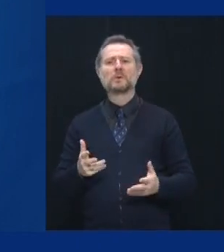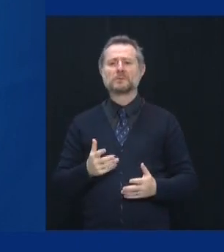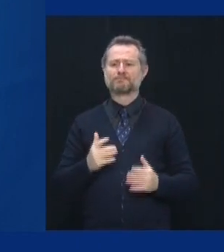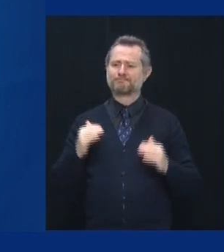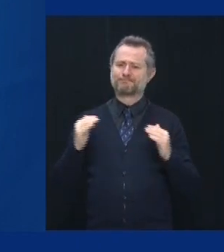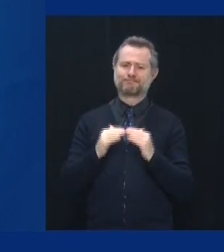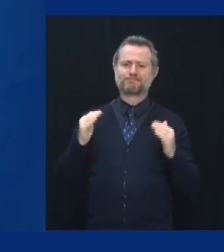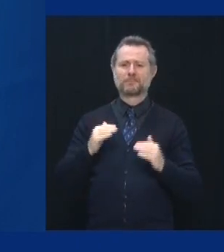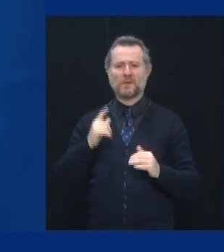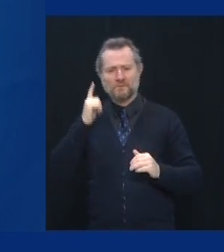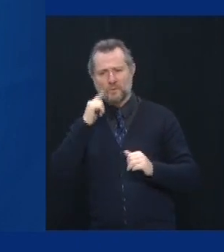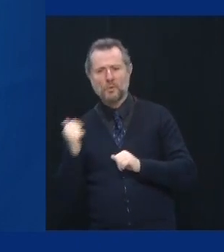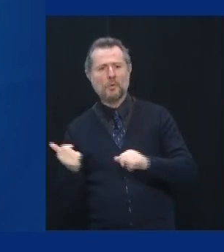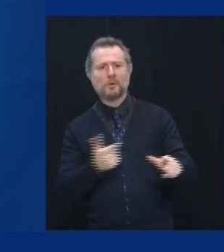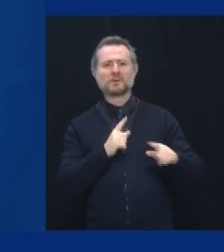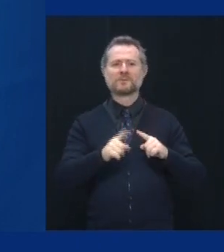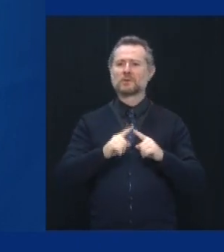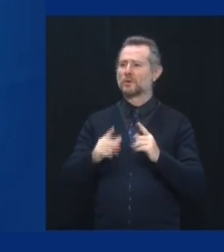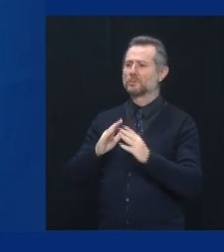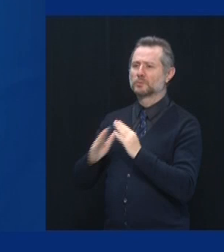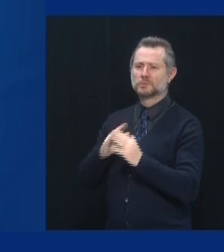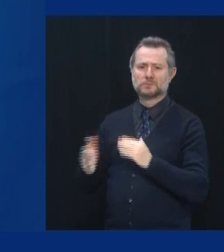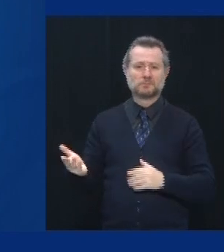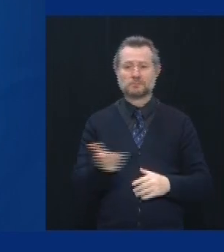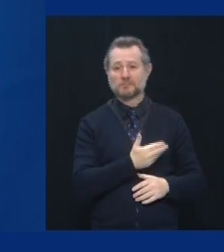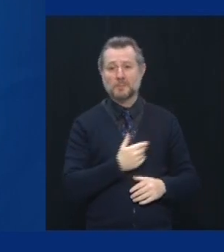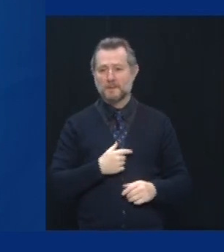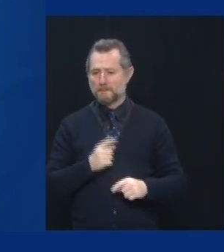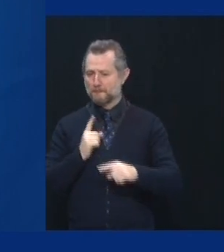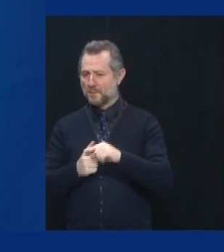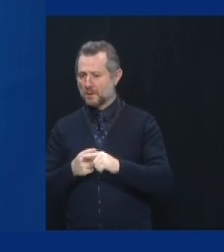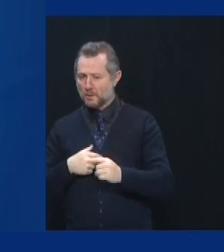WEEK, SO THAT'S GOOD NEWS. AND WE ALSO HAVE SPECIAL EFFORTS